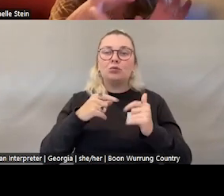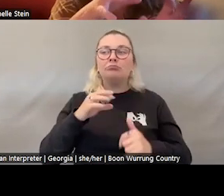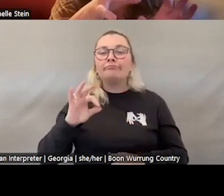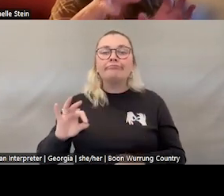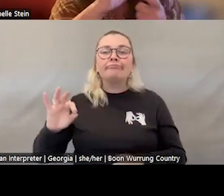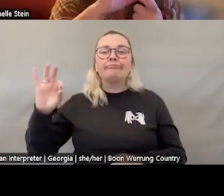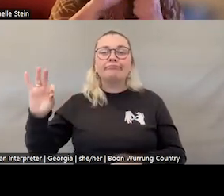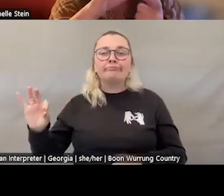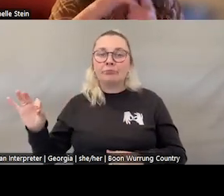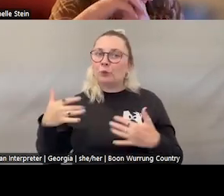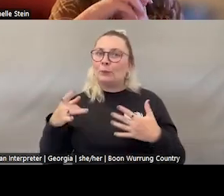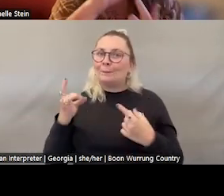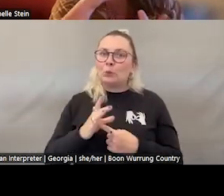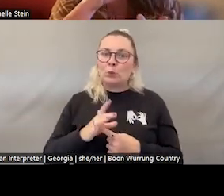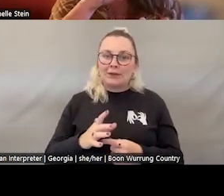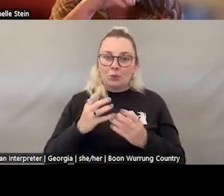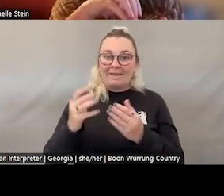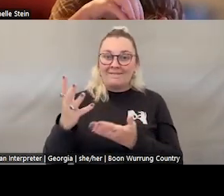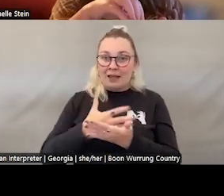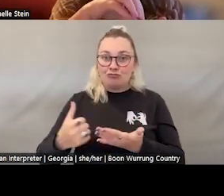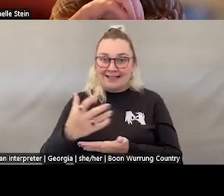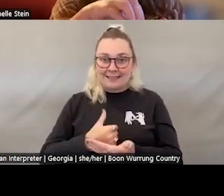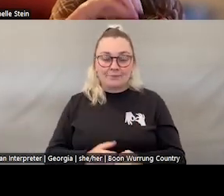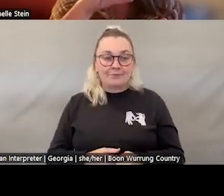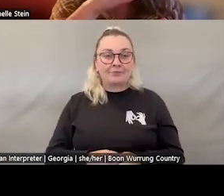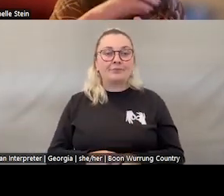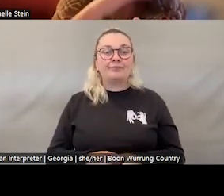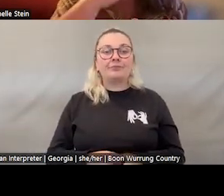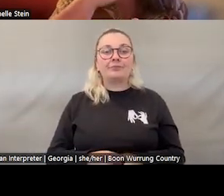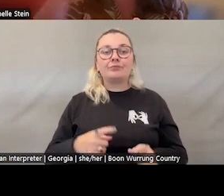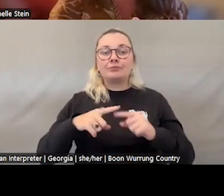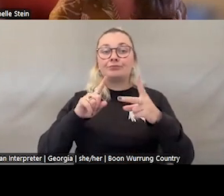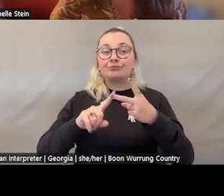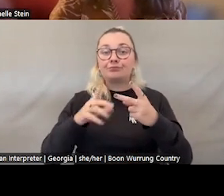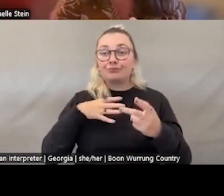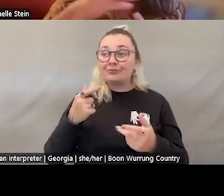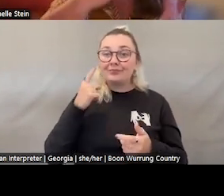thing there with fundraising. You want to look at your giving trajectory. It was increasing